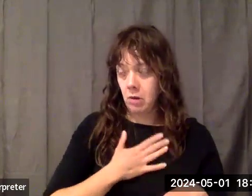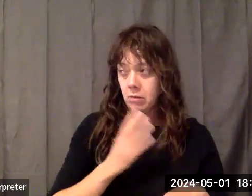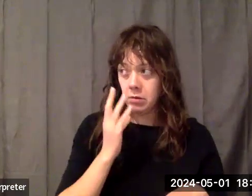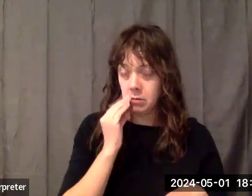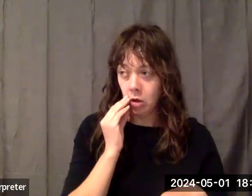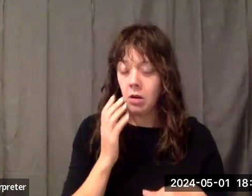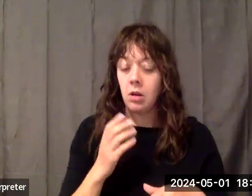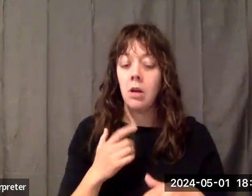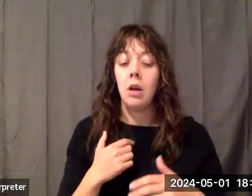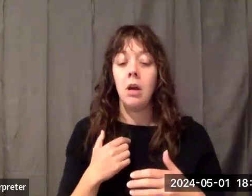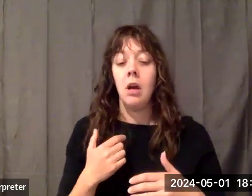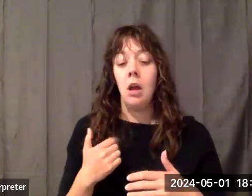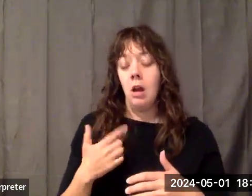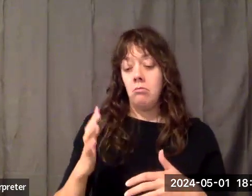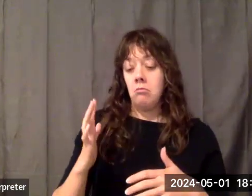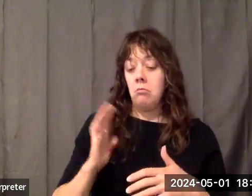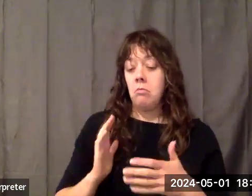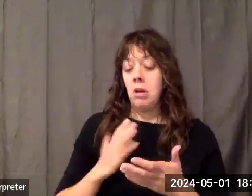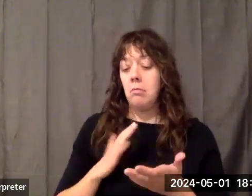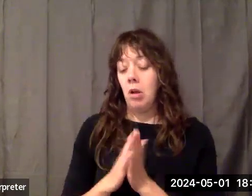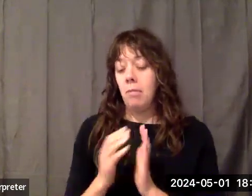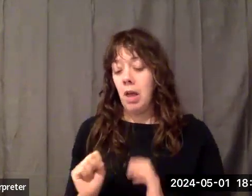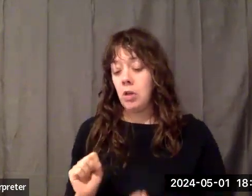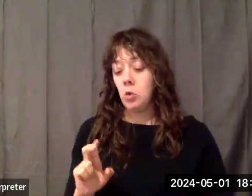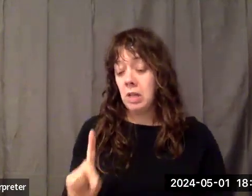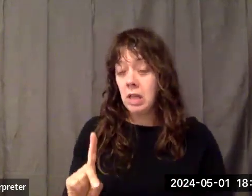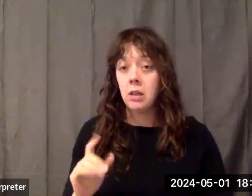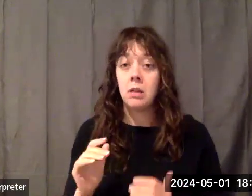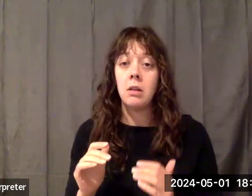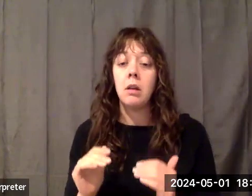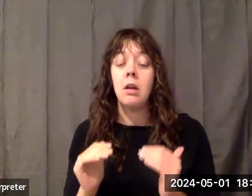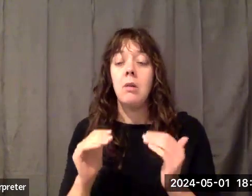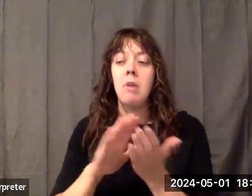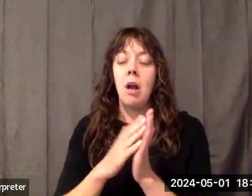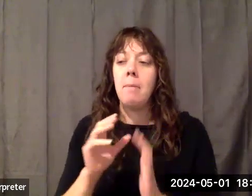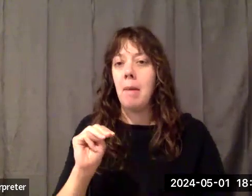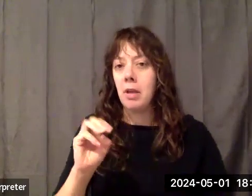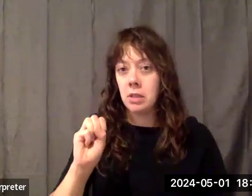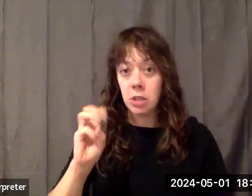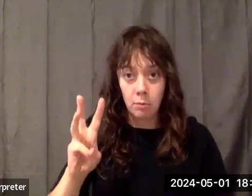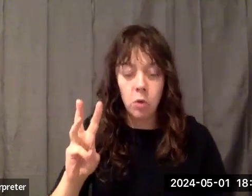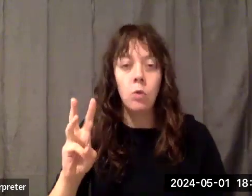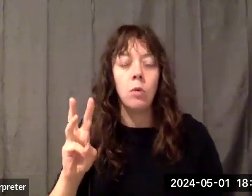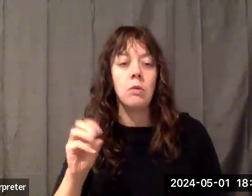SUD, from being an SUD counselor to moving into a therapist, MSW, just going through the many dynamics